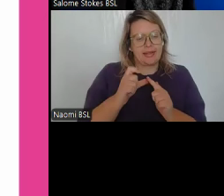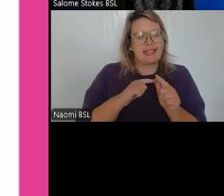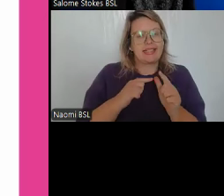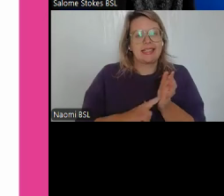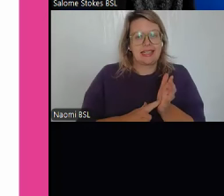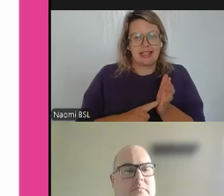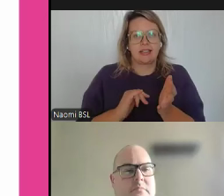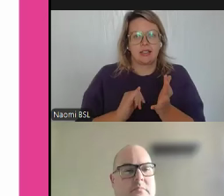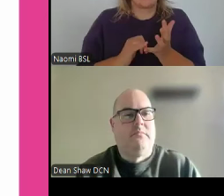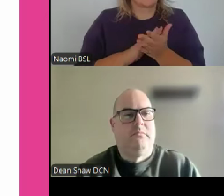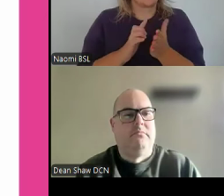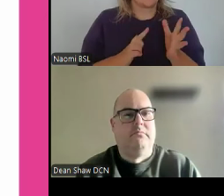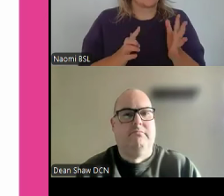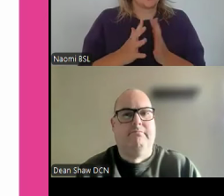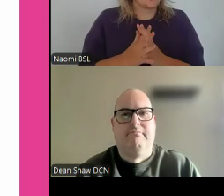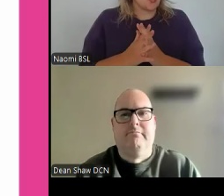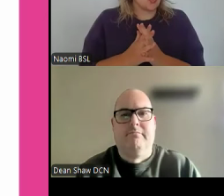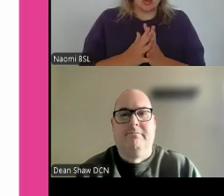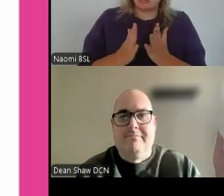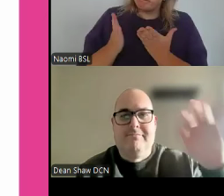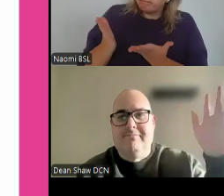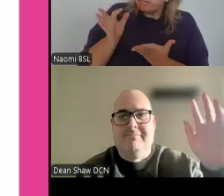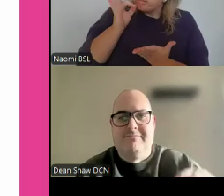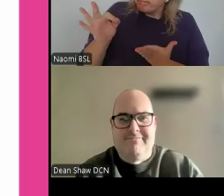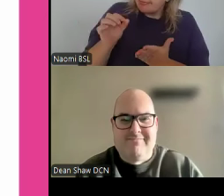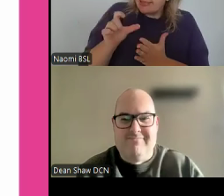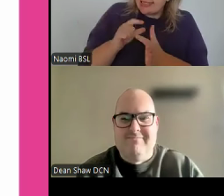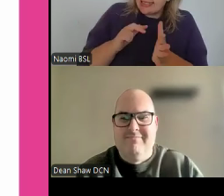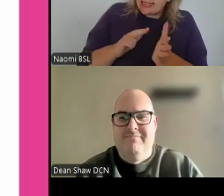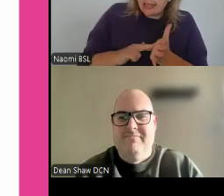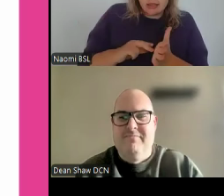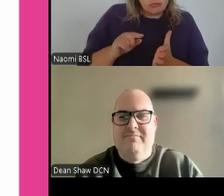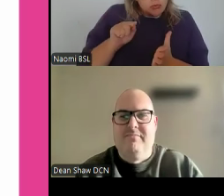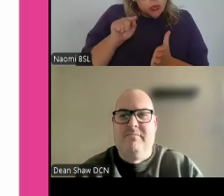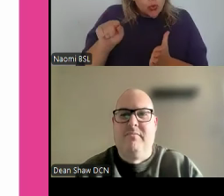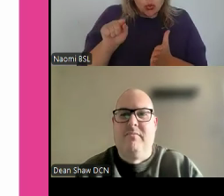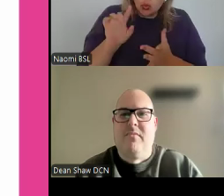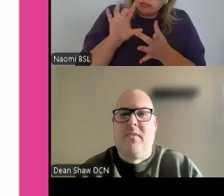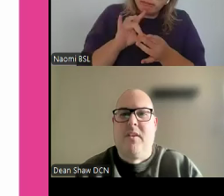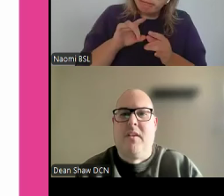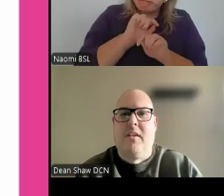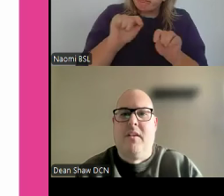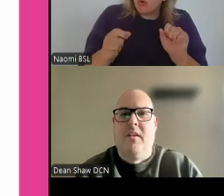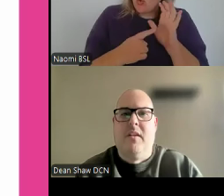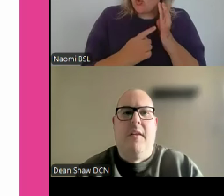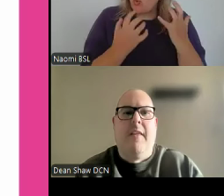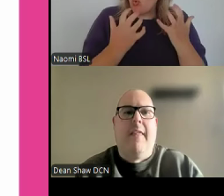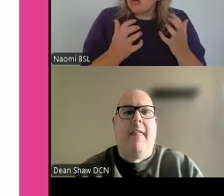just to ask you about how frequently are you contacting your core audiences on average by email?